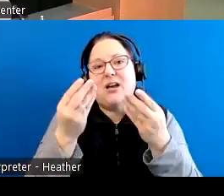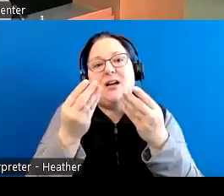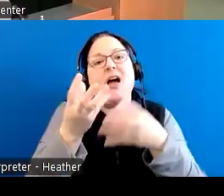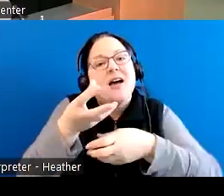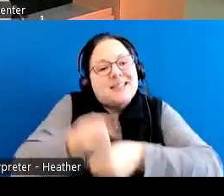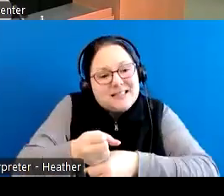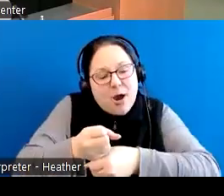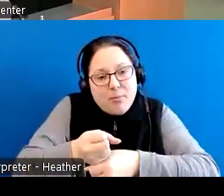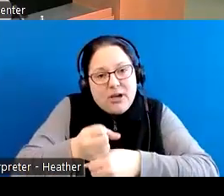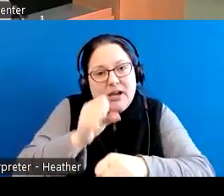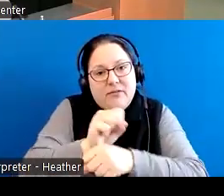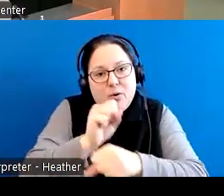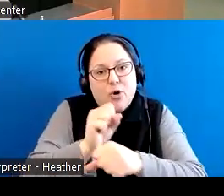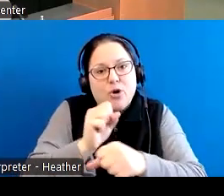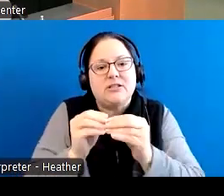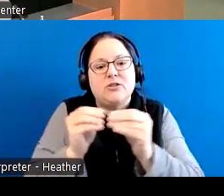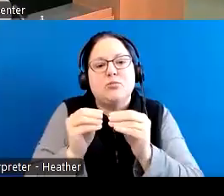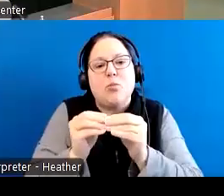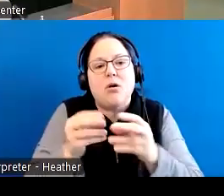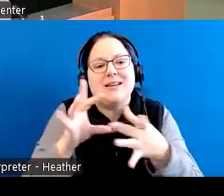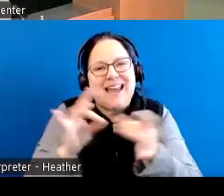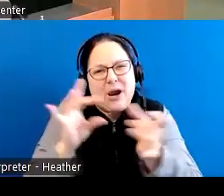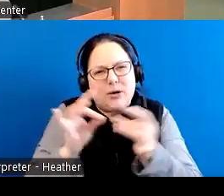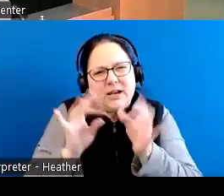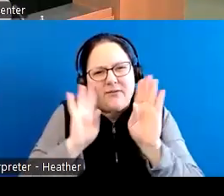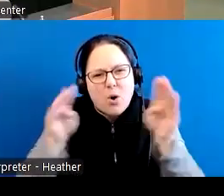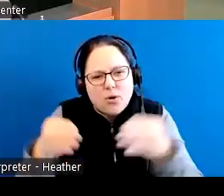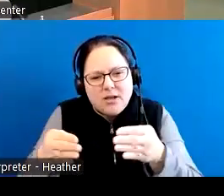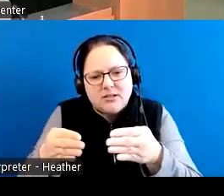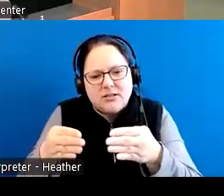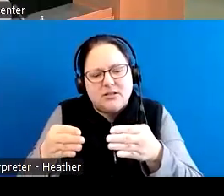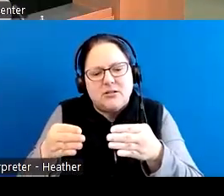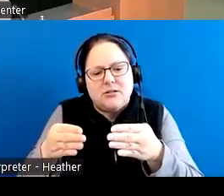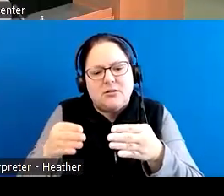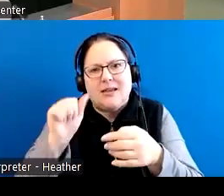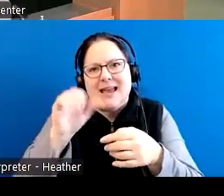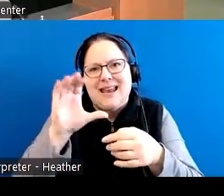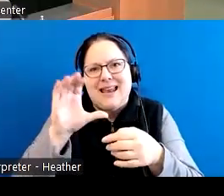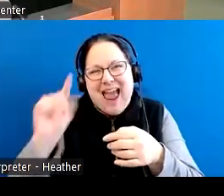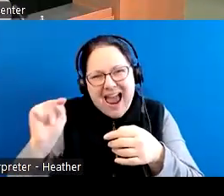and narrative focused. Um, and really focuses on values and tying the coping skills that we